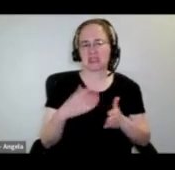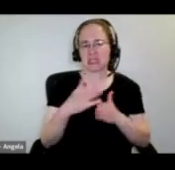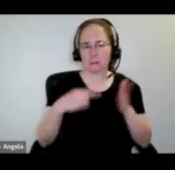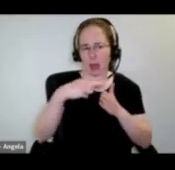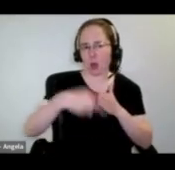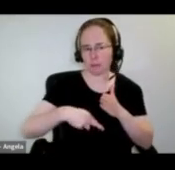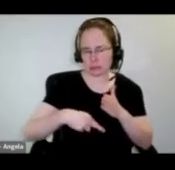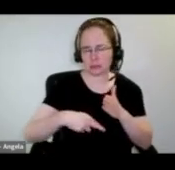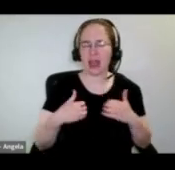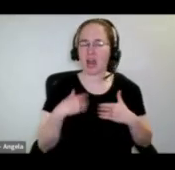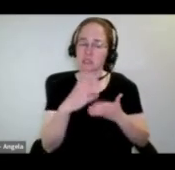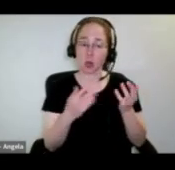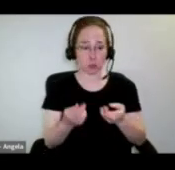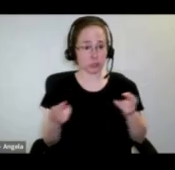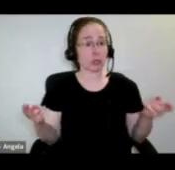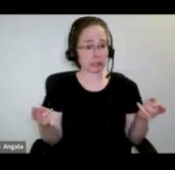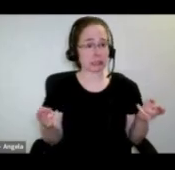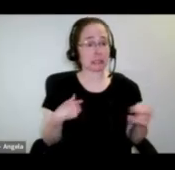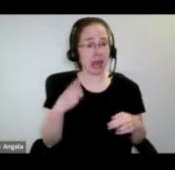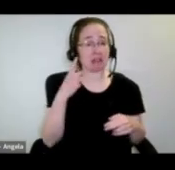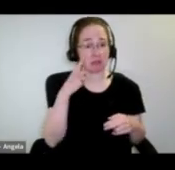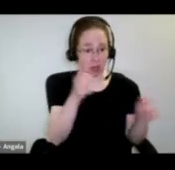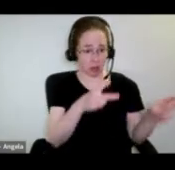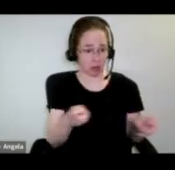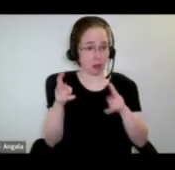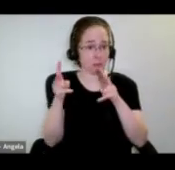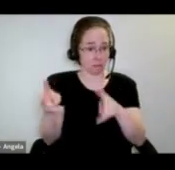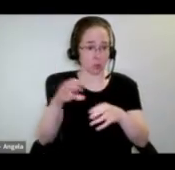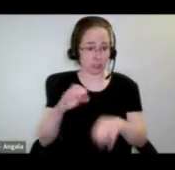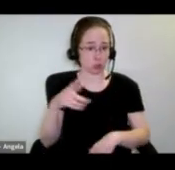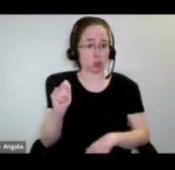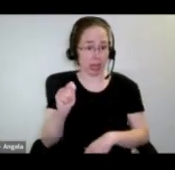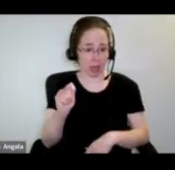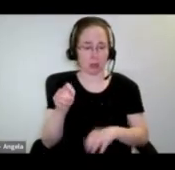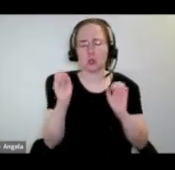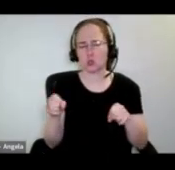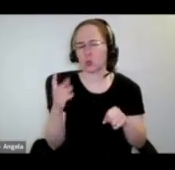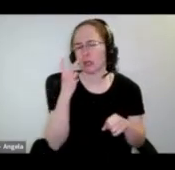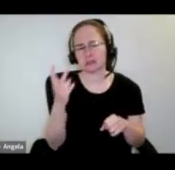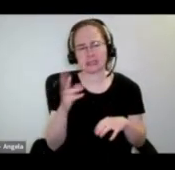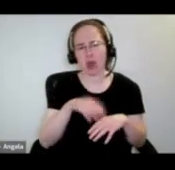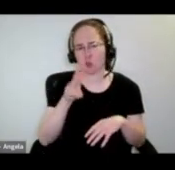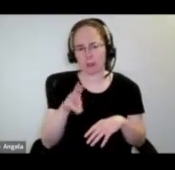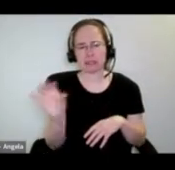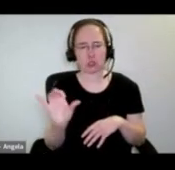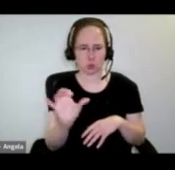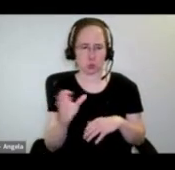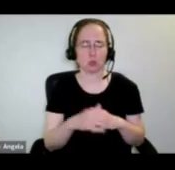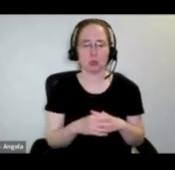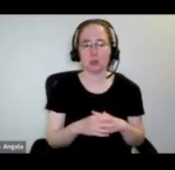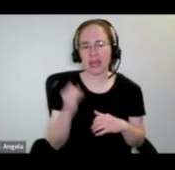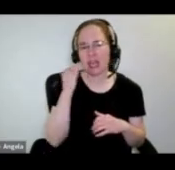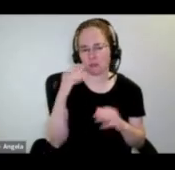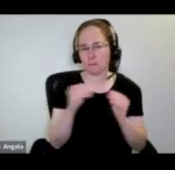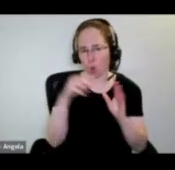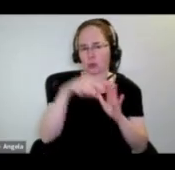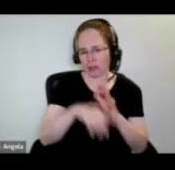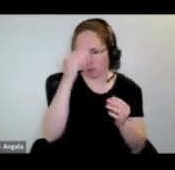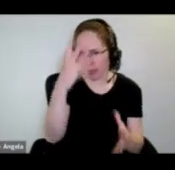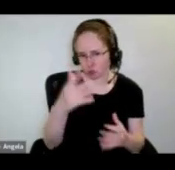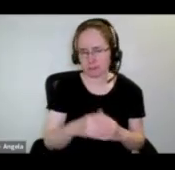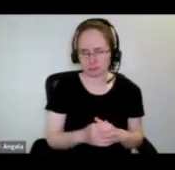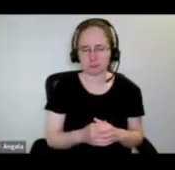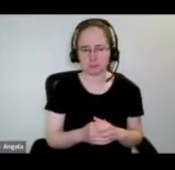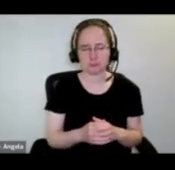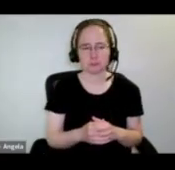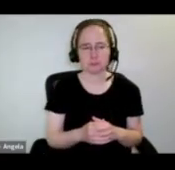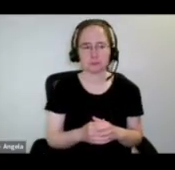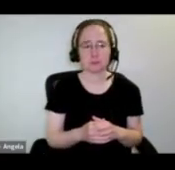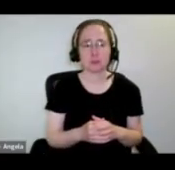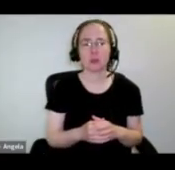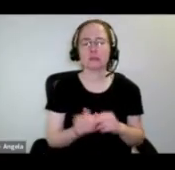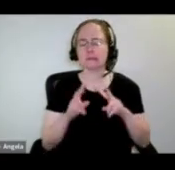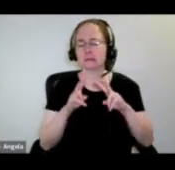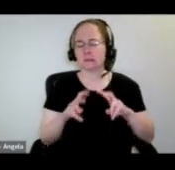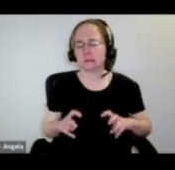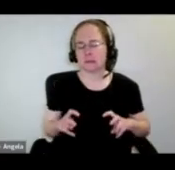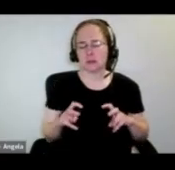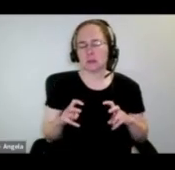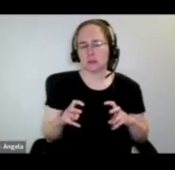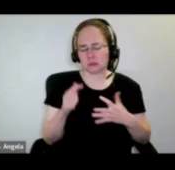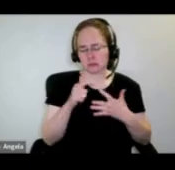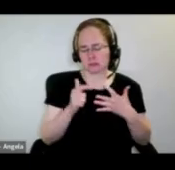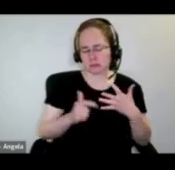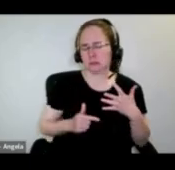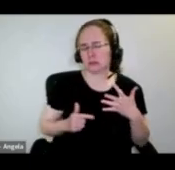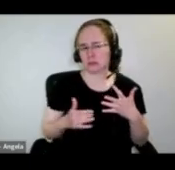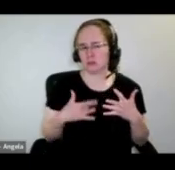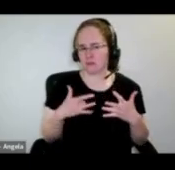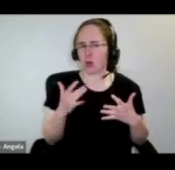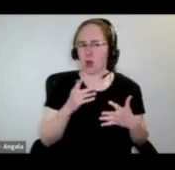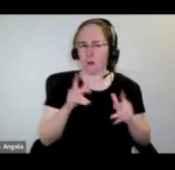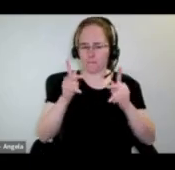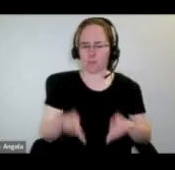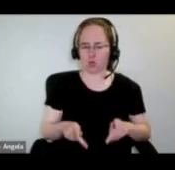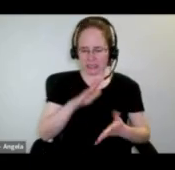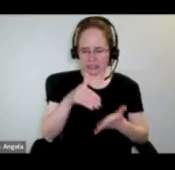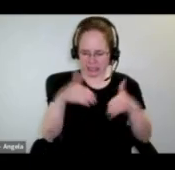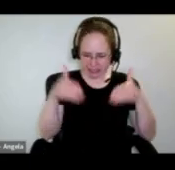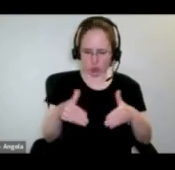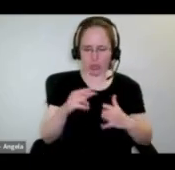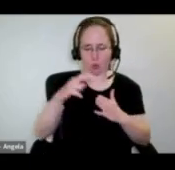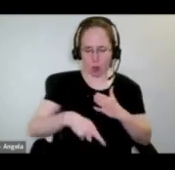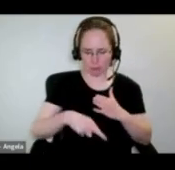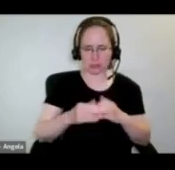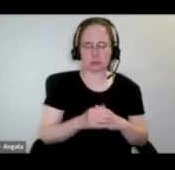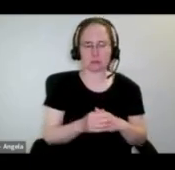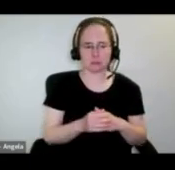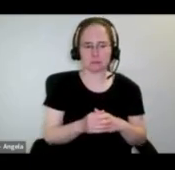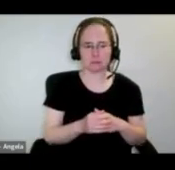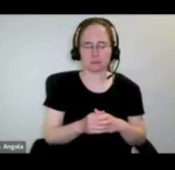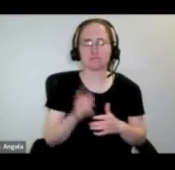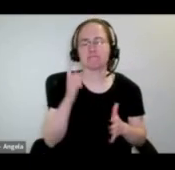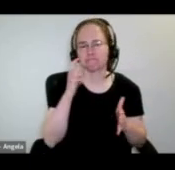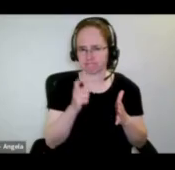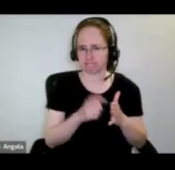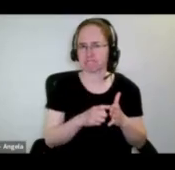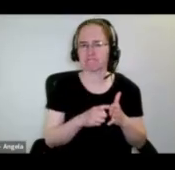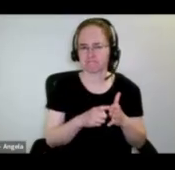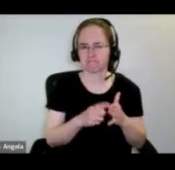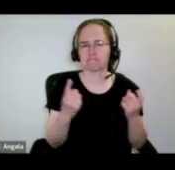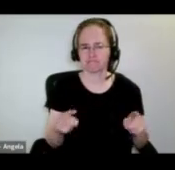Lindsay: So now I'm just going to shift a little bit to talk through some of the outcomes, and we do have some resources that I think are going to be posted in the chat here, and you can always check out our website if you want more information about these. But we took a closer look at a number of areas that we would consider to be person-centered outcomes.